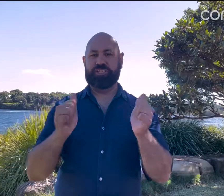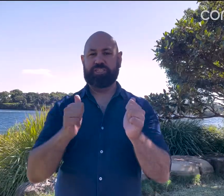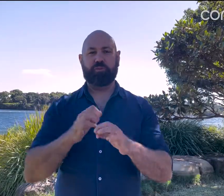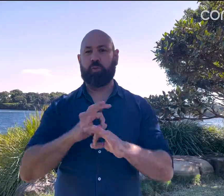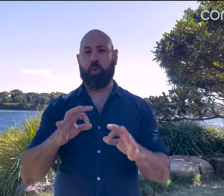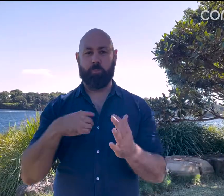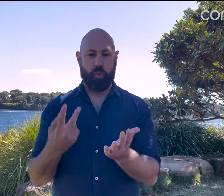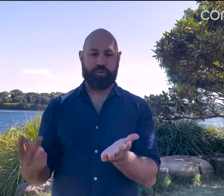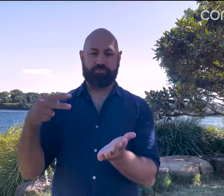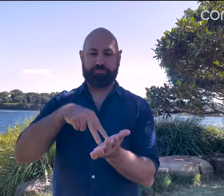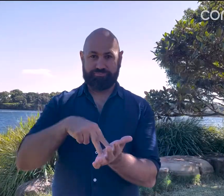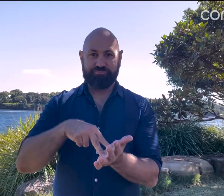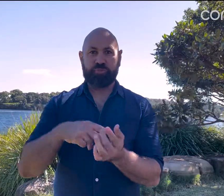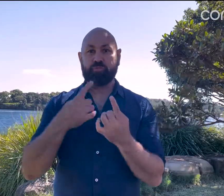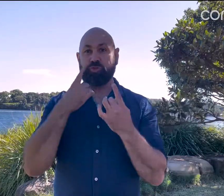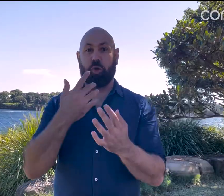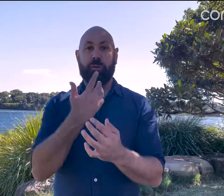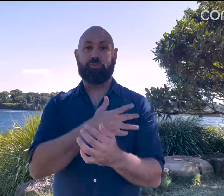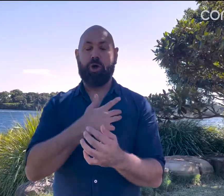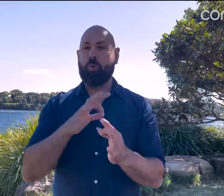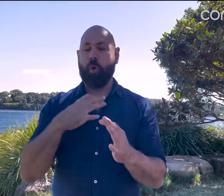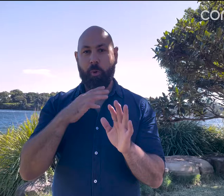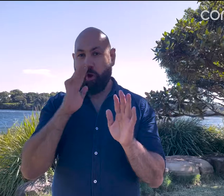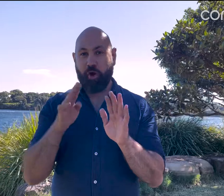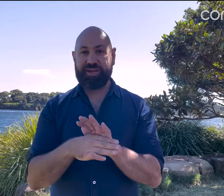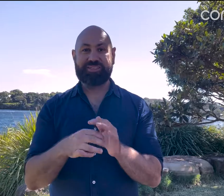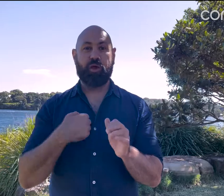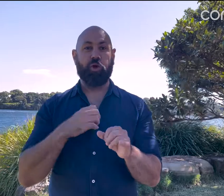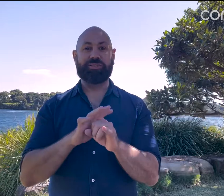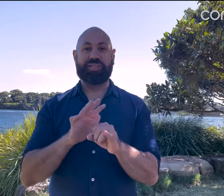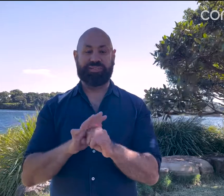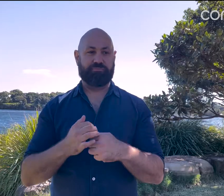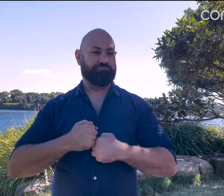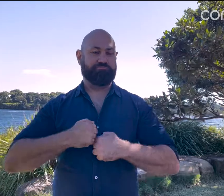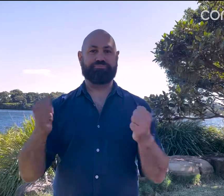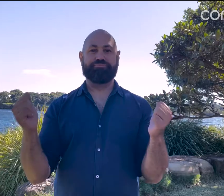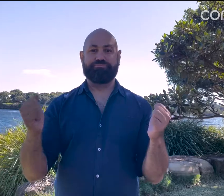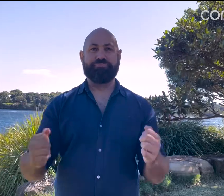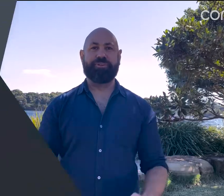and we should not hide our identity any more.